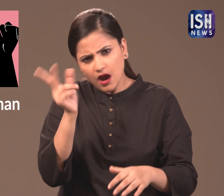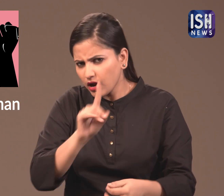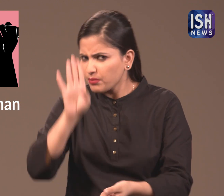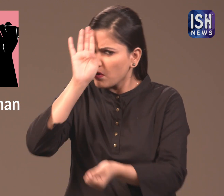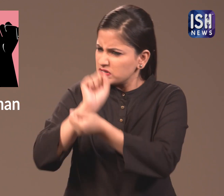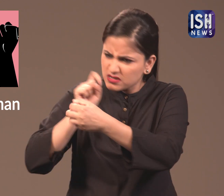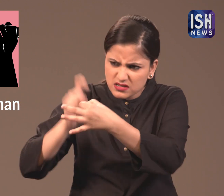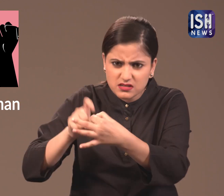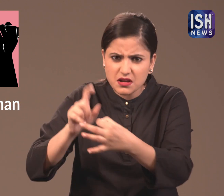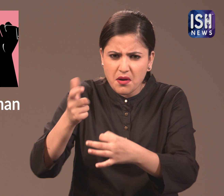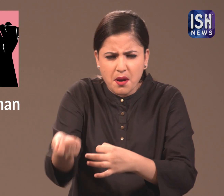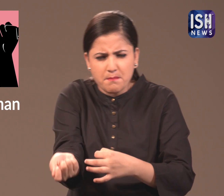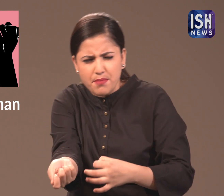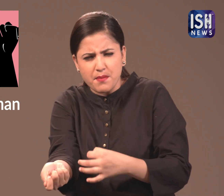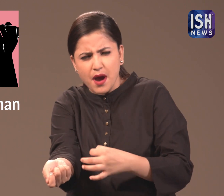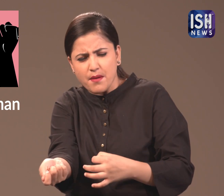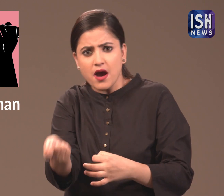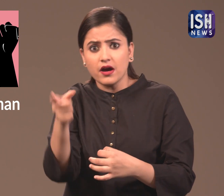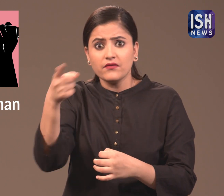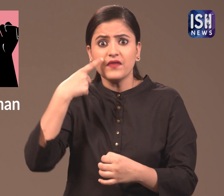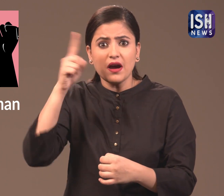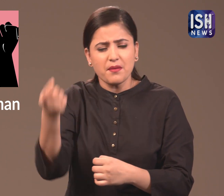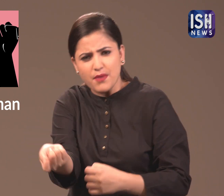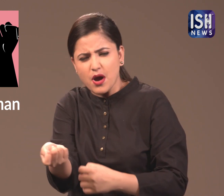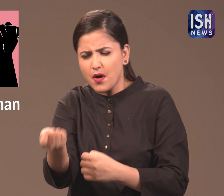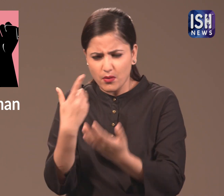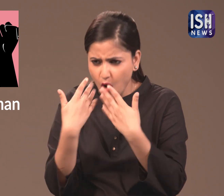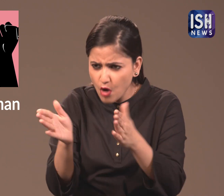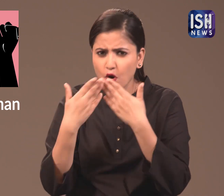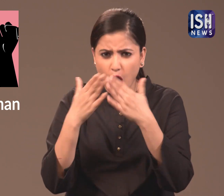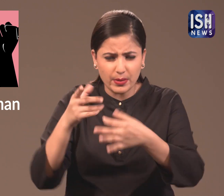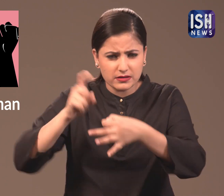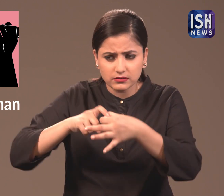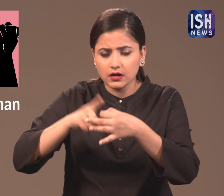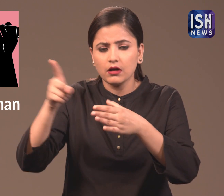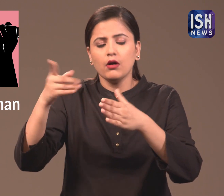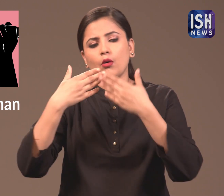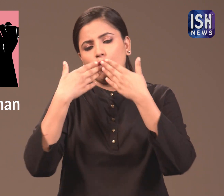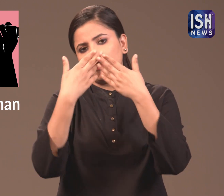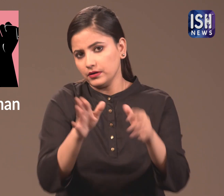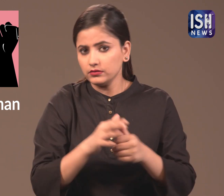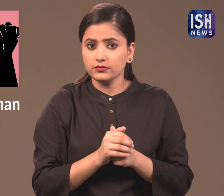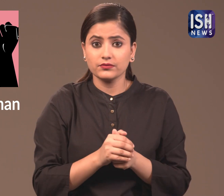The police aggressively questioned him and forced him to answer. He then confessed.